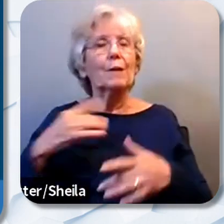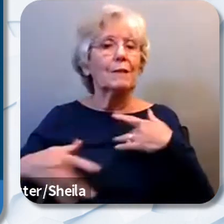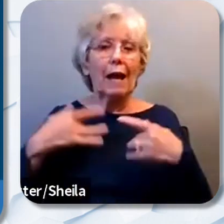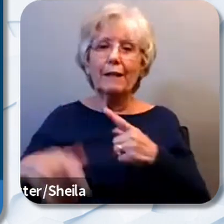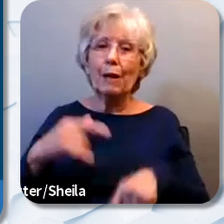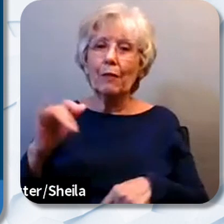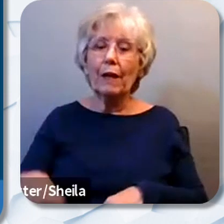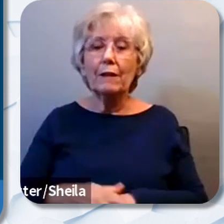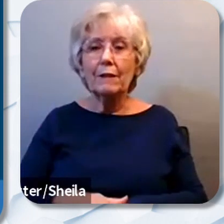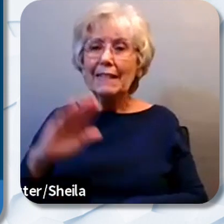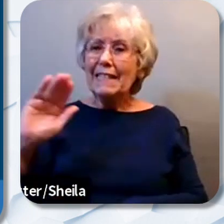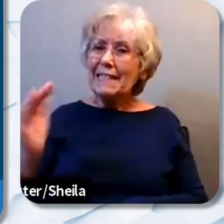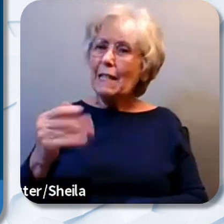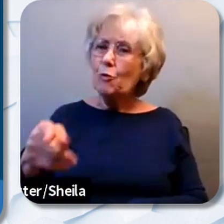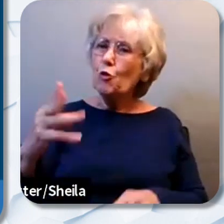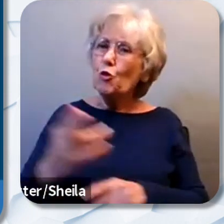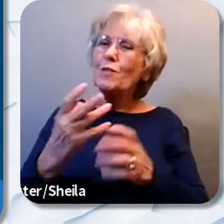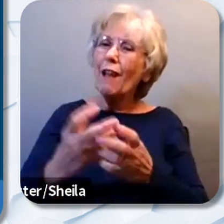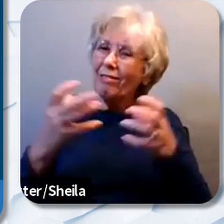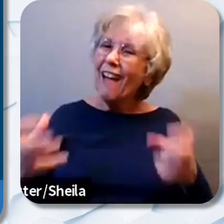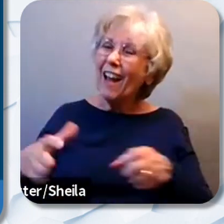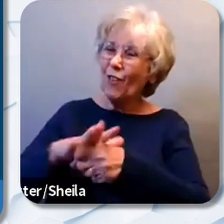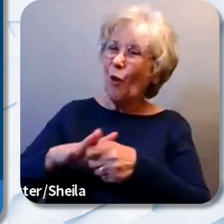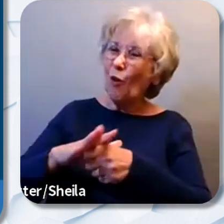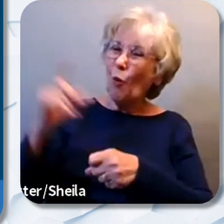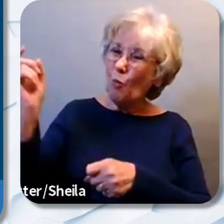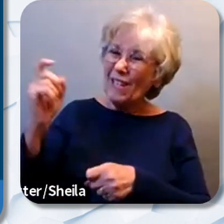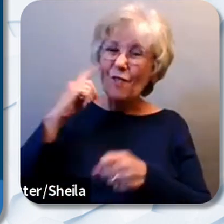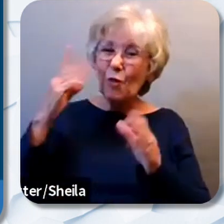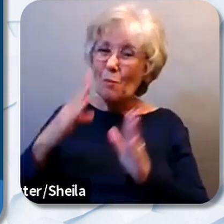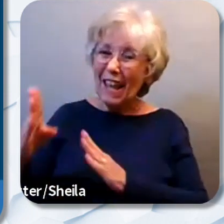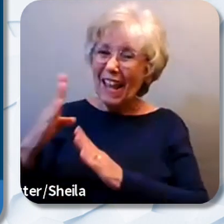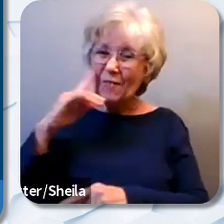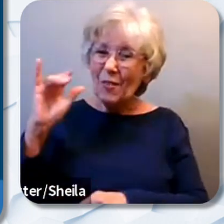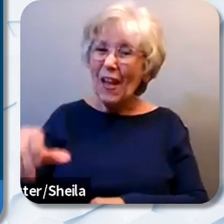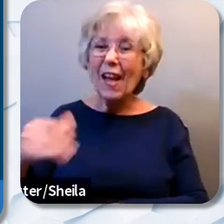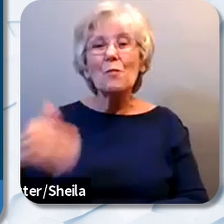you used a lot of local wisdom in planning for that so that's really, really awesome.